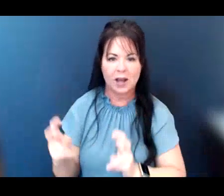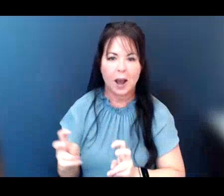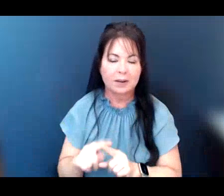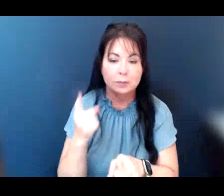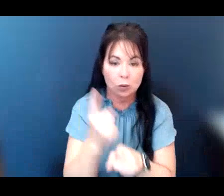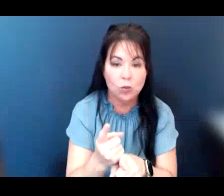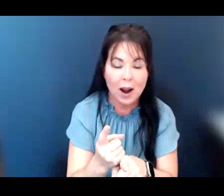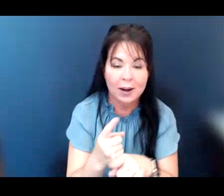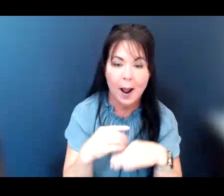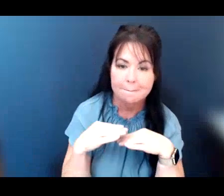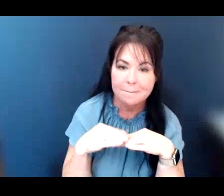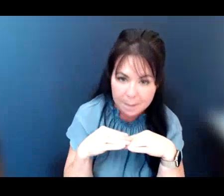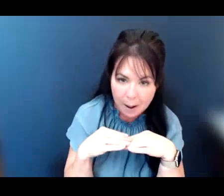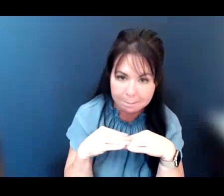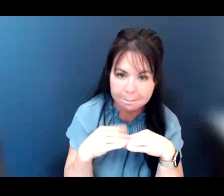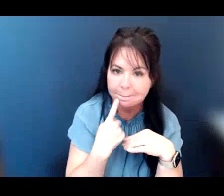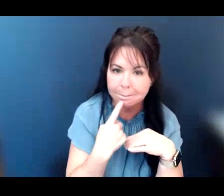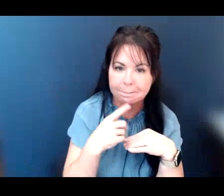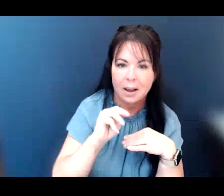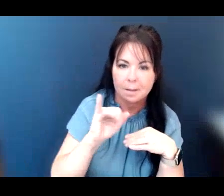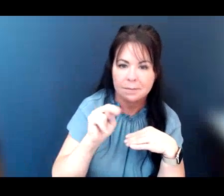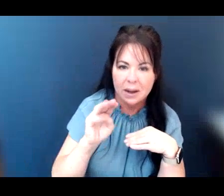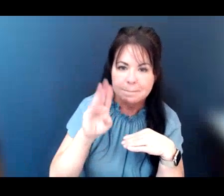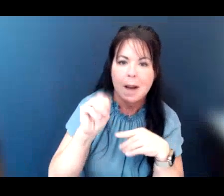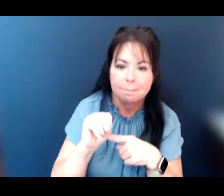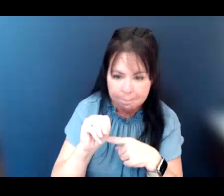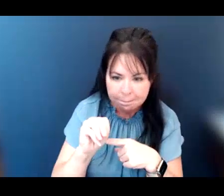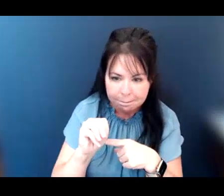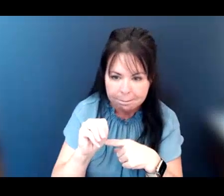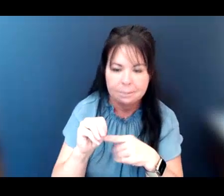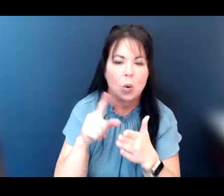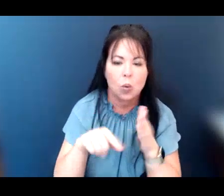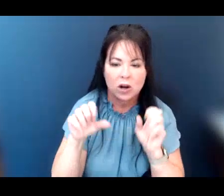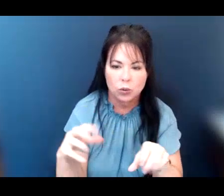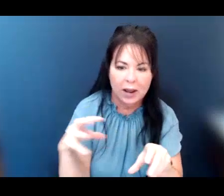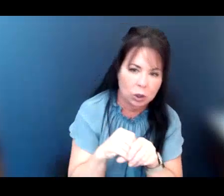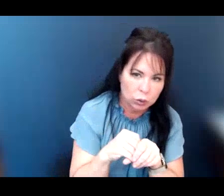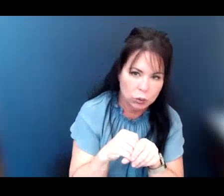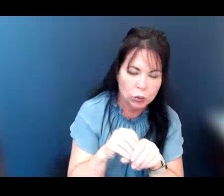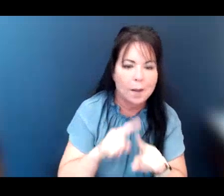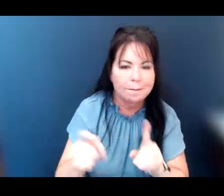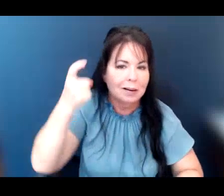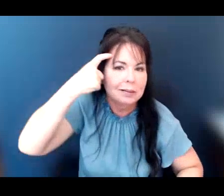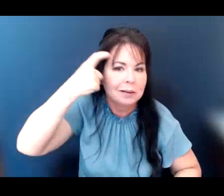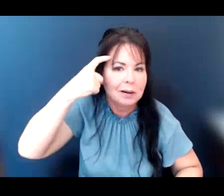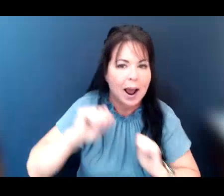Or what's the minimum things we need to include? But just again, be very mindful. How can we be inclusive about how to accomplish